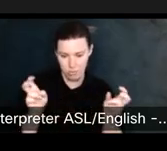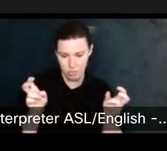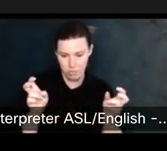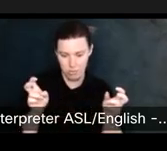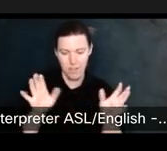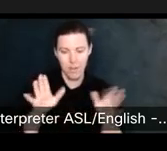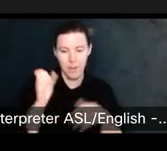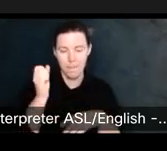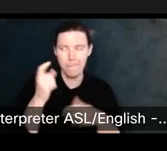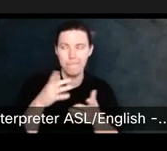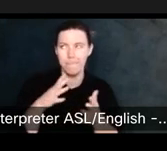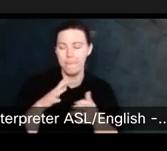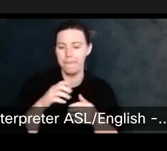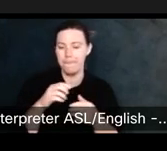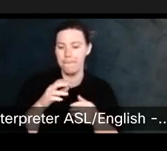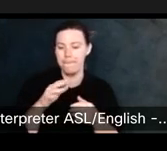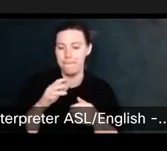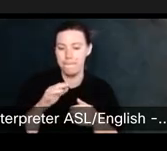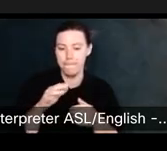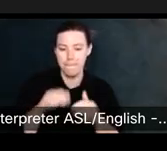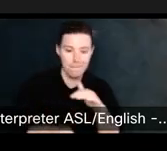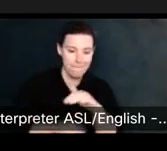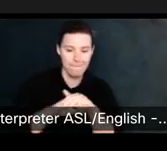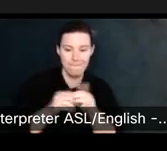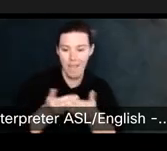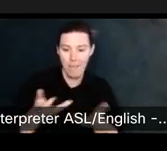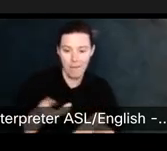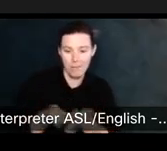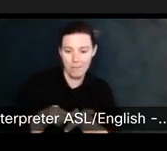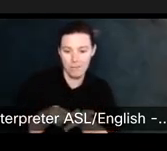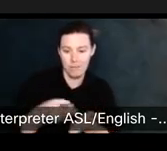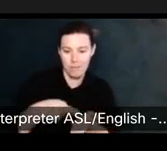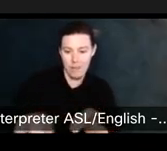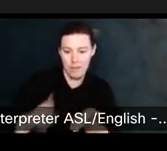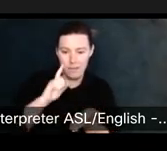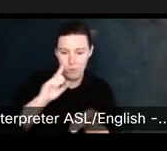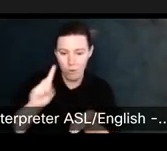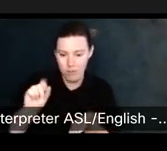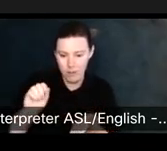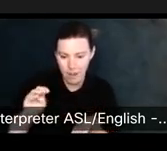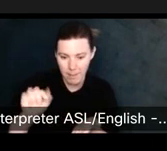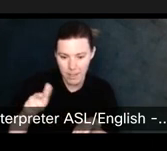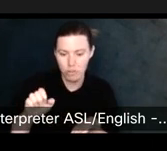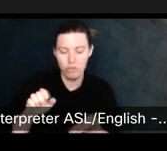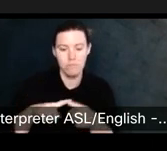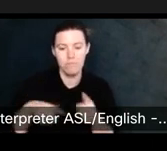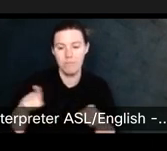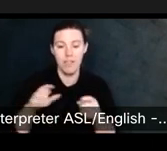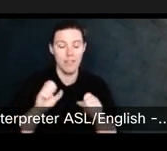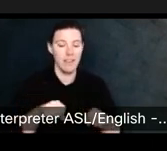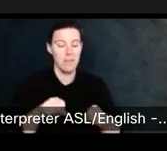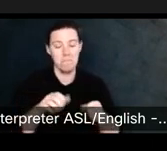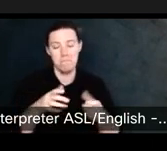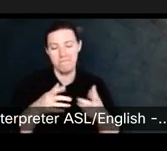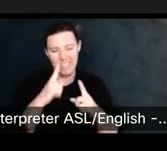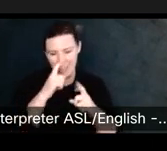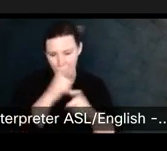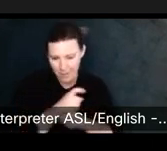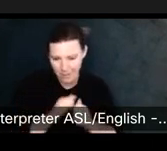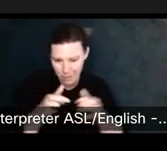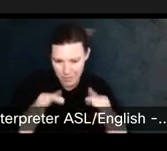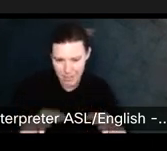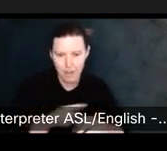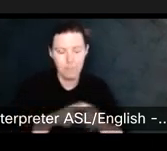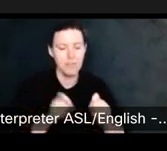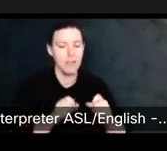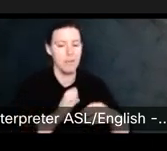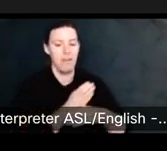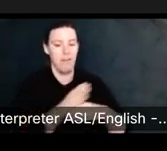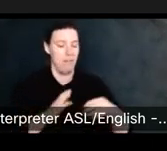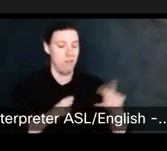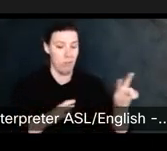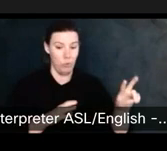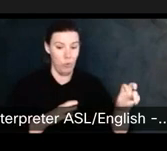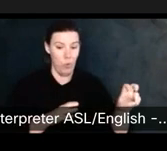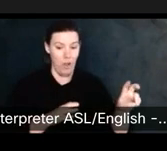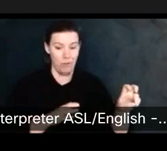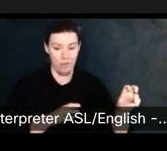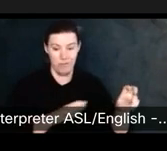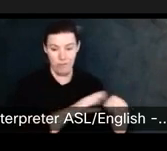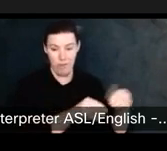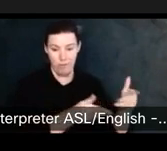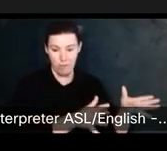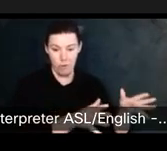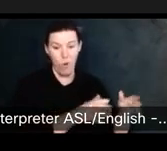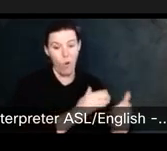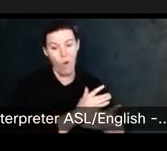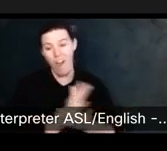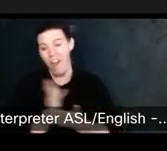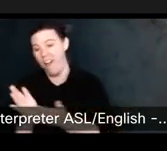Which amount of damages you can get, but in general, you can your damages can range from 200 dollars, per instance, of infringement all the way up to 150,000 dollars and you may have the right to get attorney's fees and costs back.